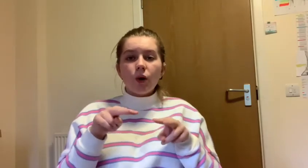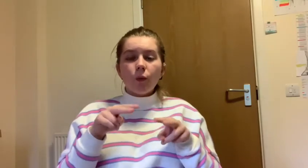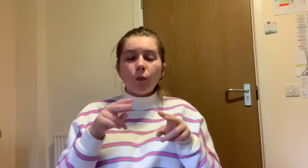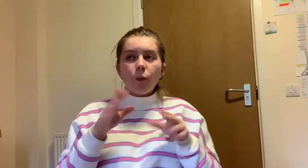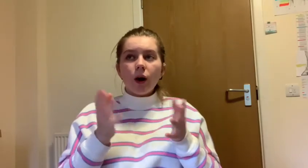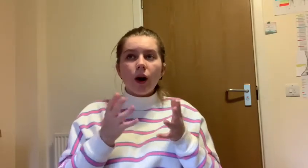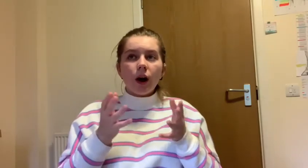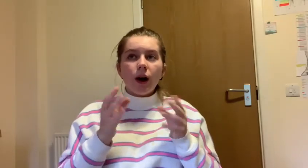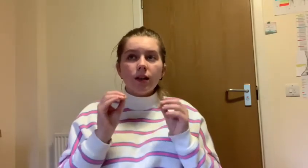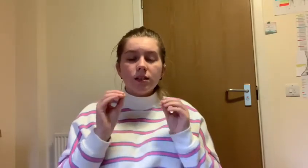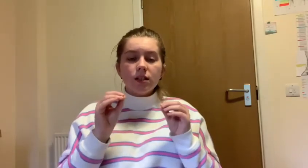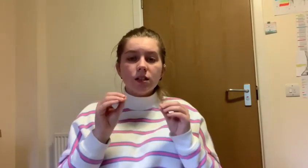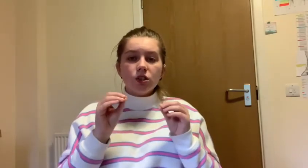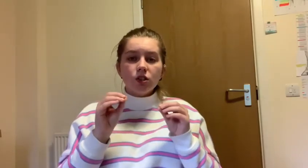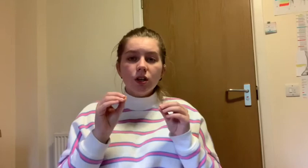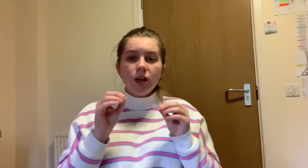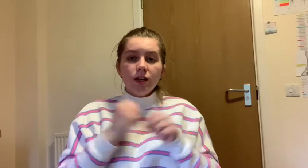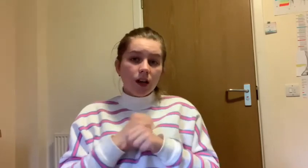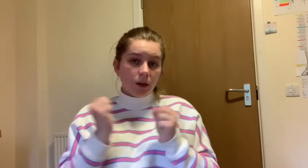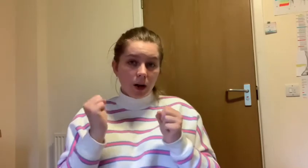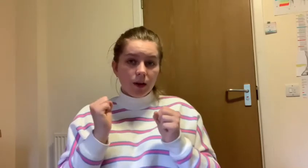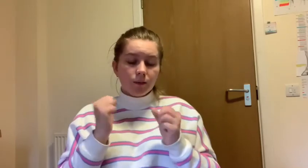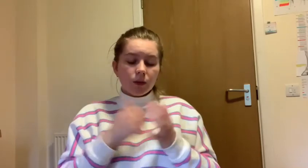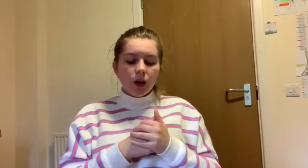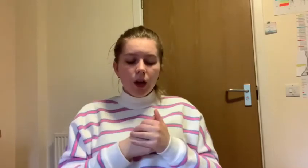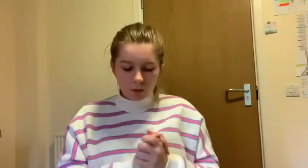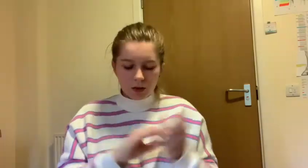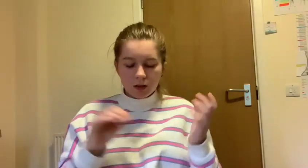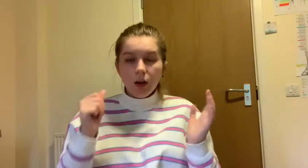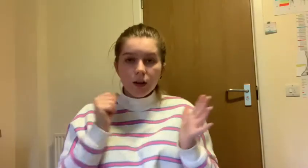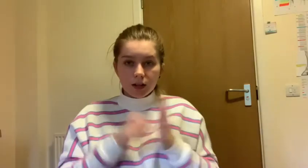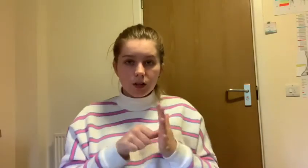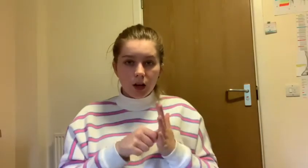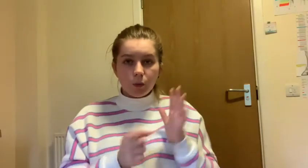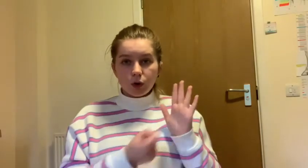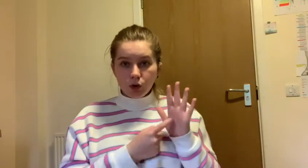where I teach Dynamite Lets start with the chorus